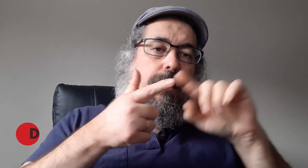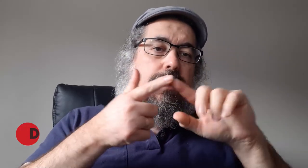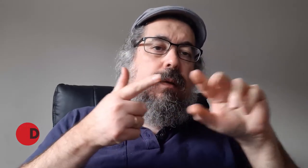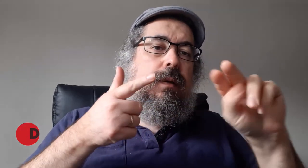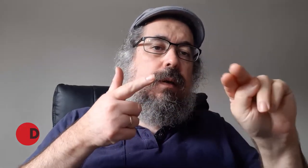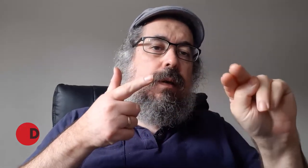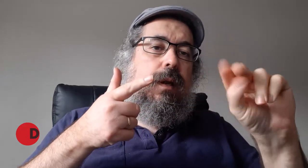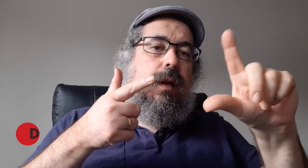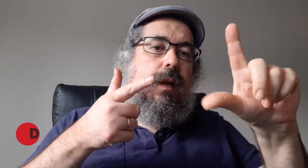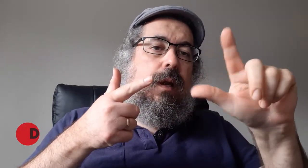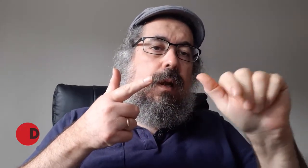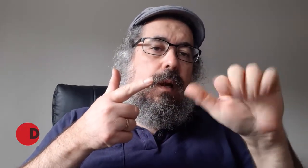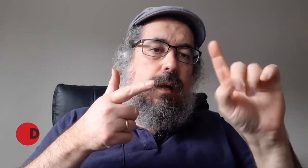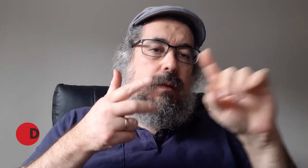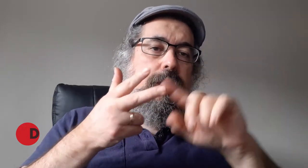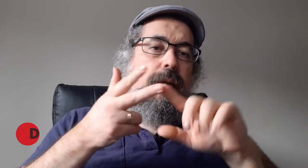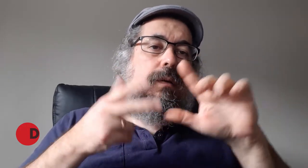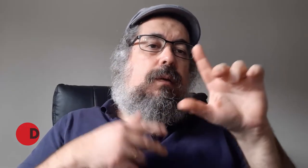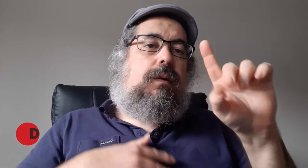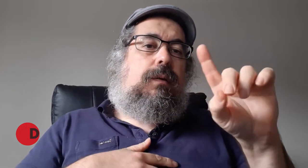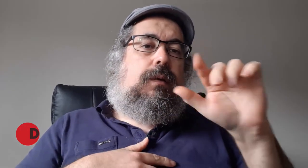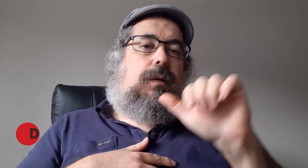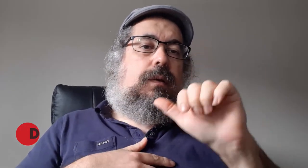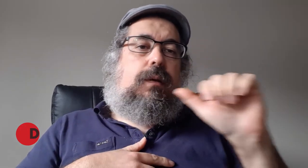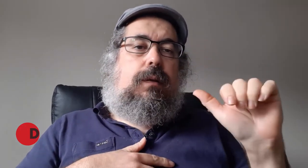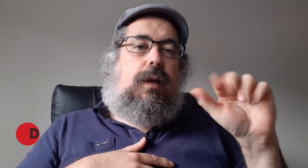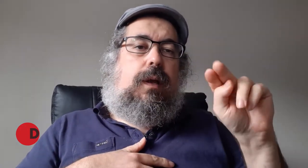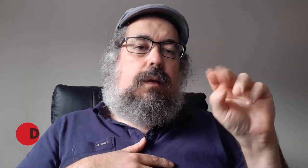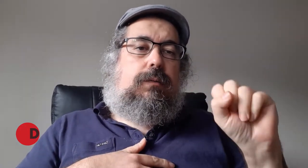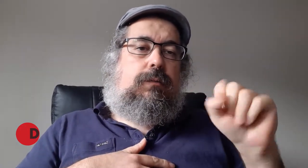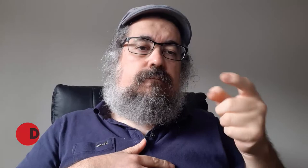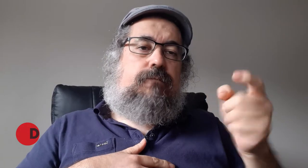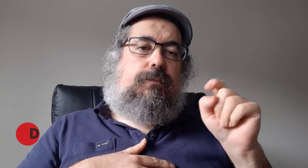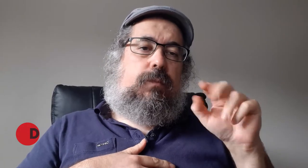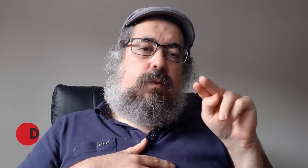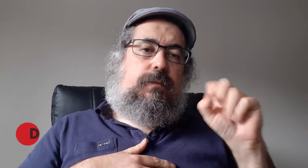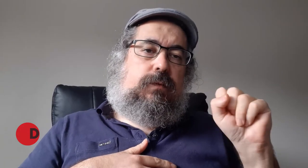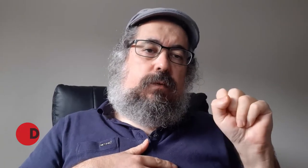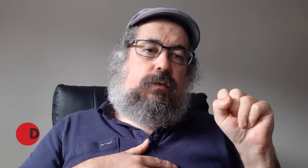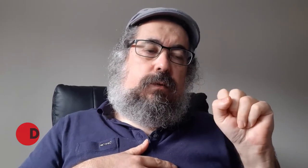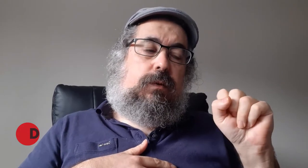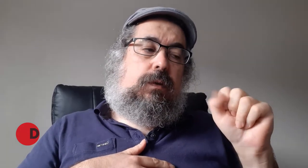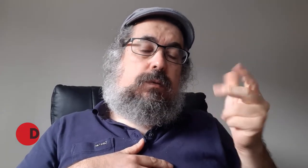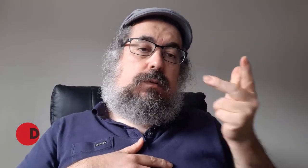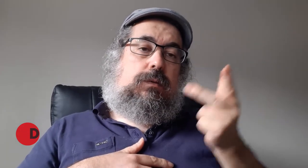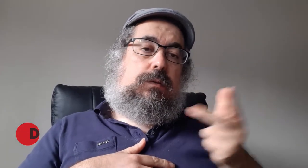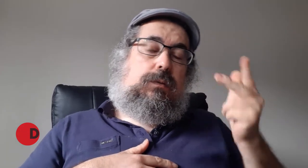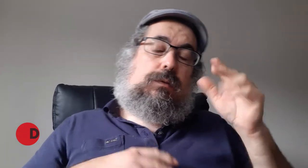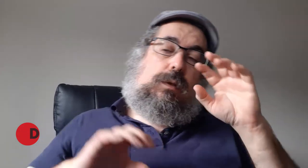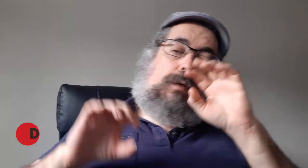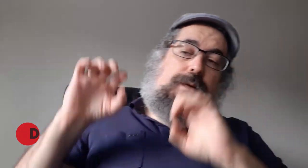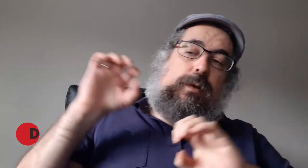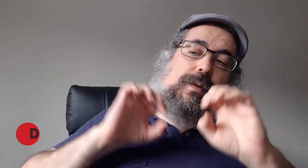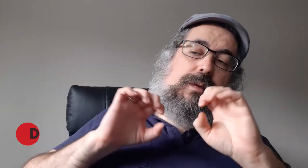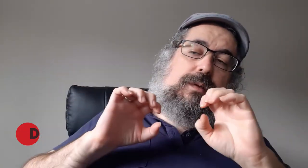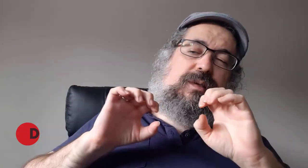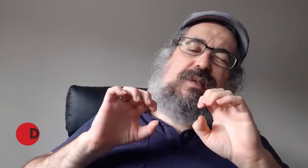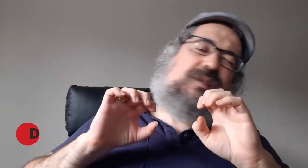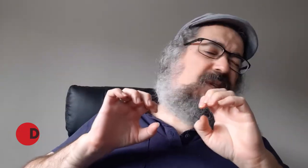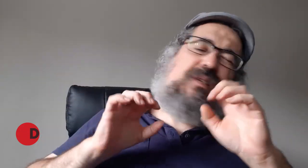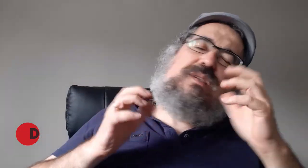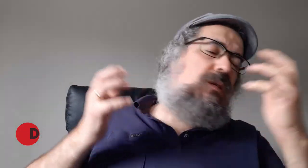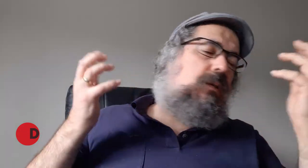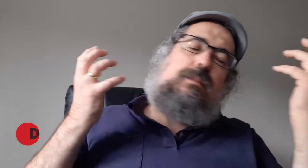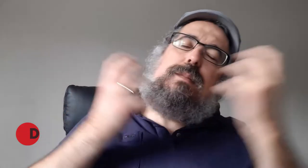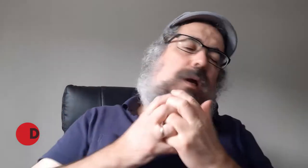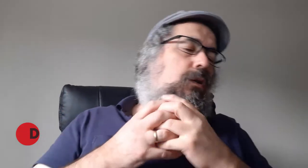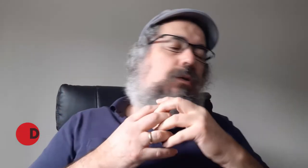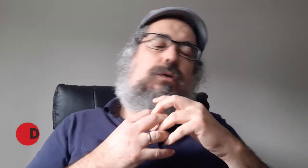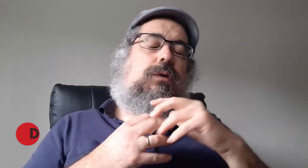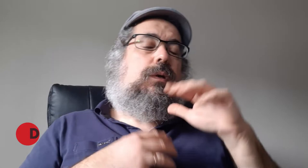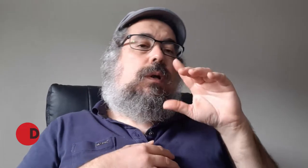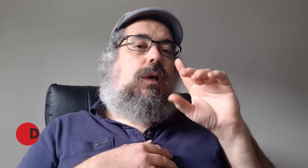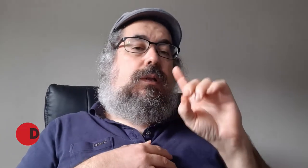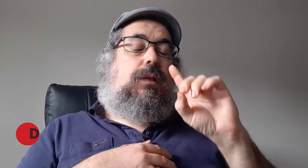evaluated and feels it does not fit the needs of Deaf